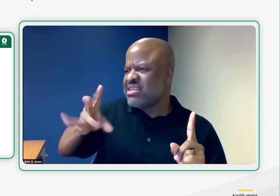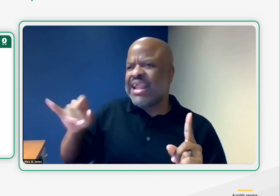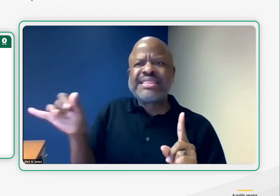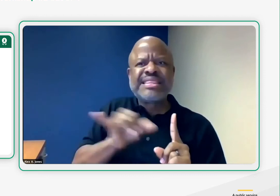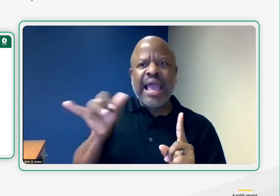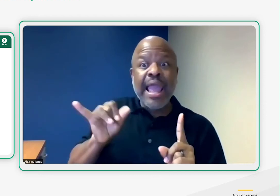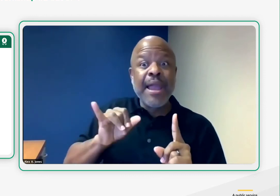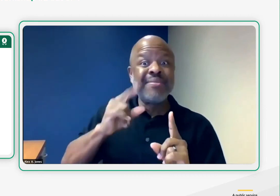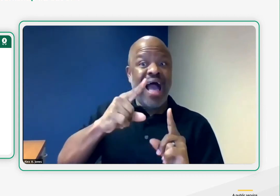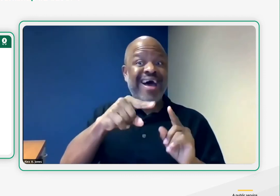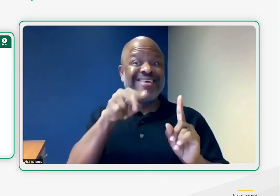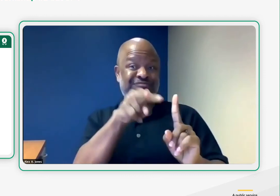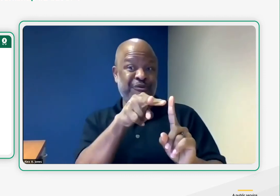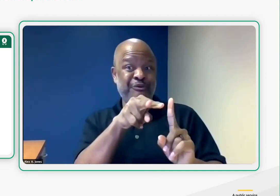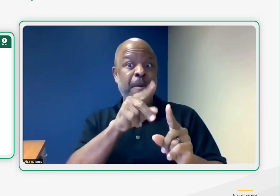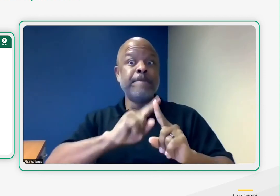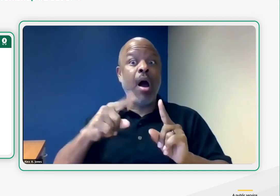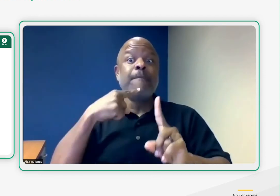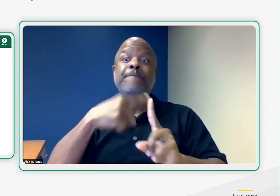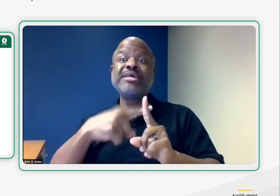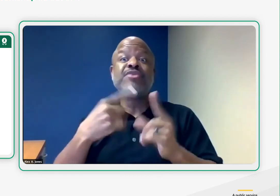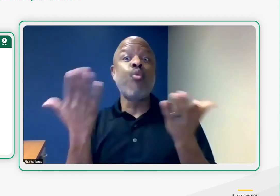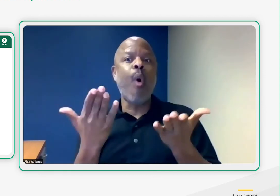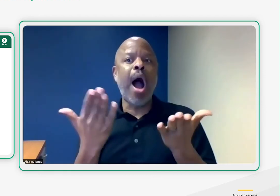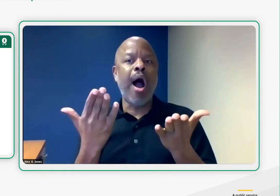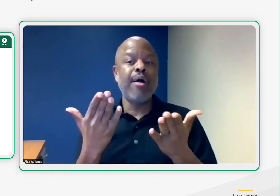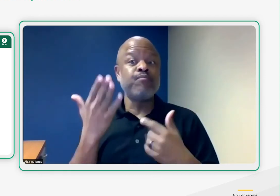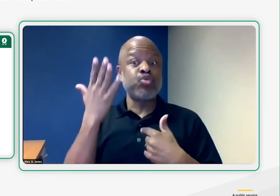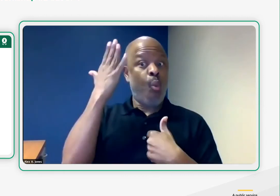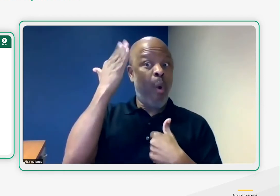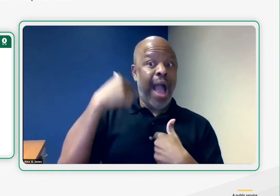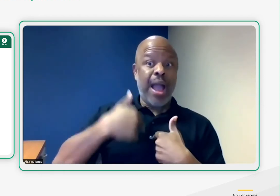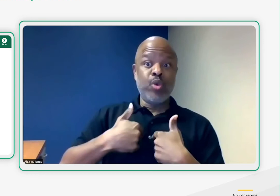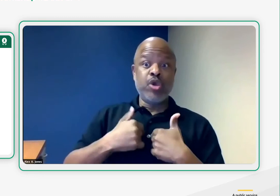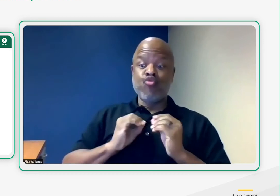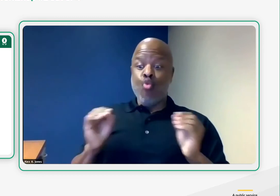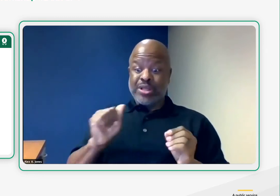of the amount, that's again an example of violating a fungible rule because we don't